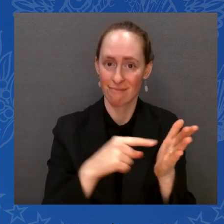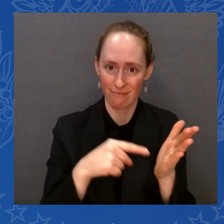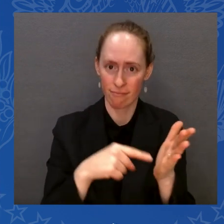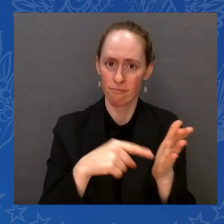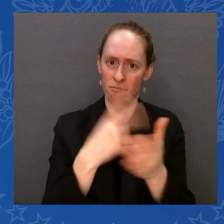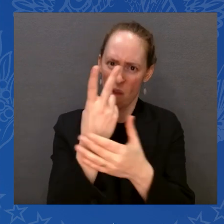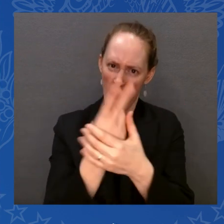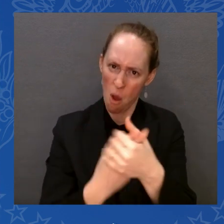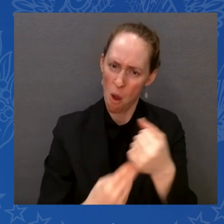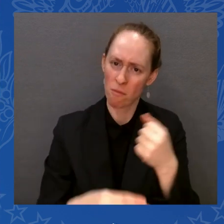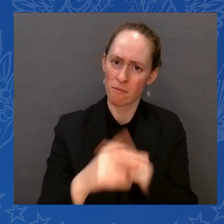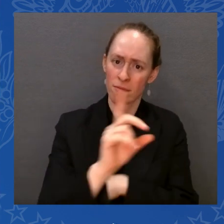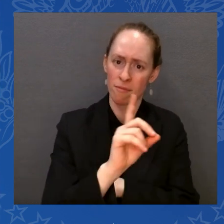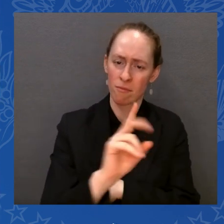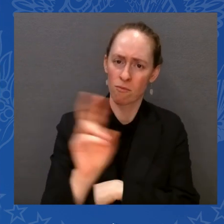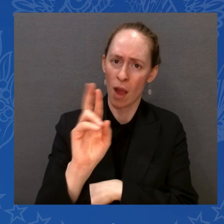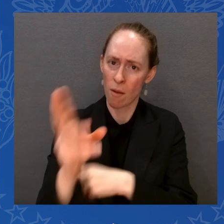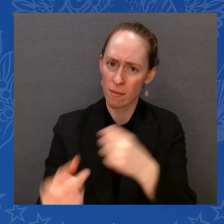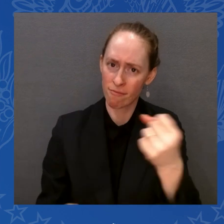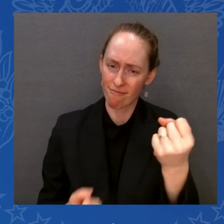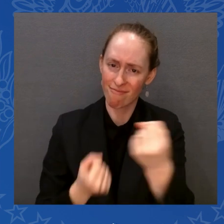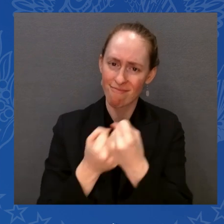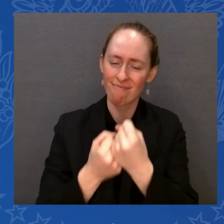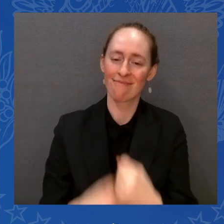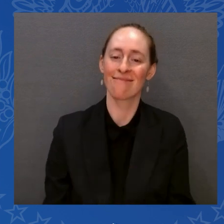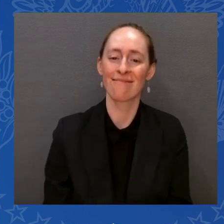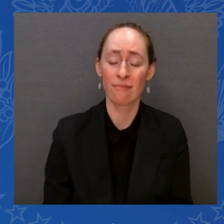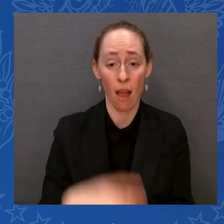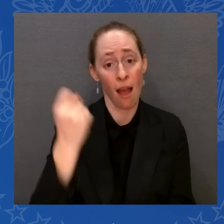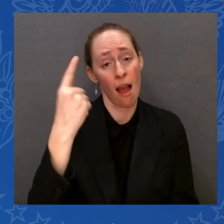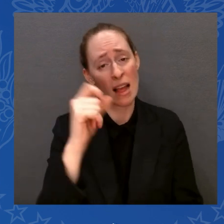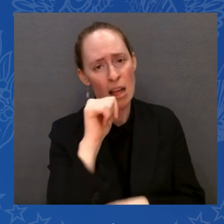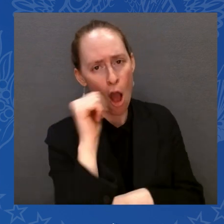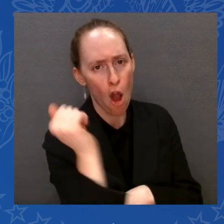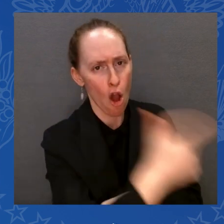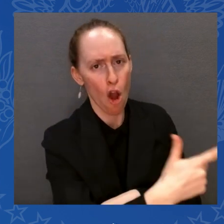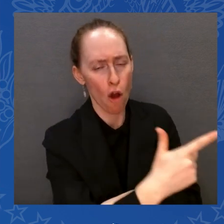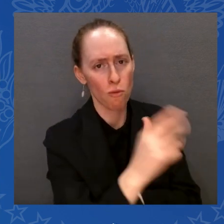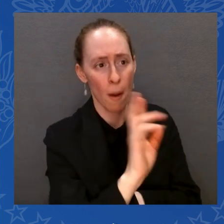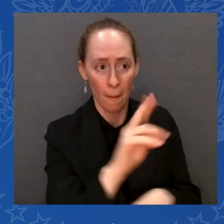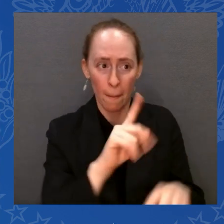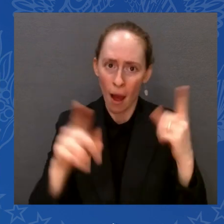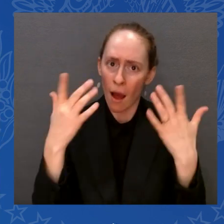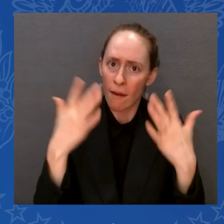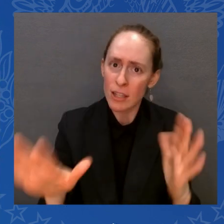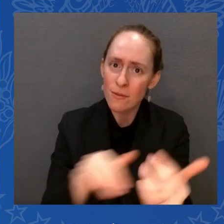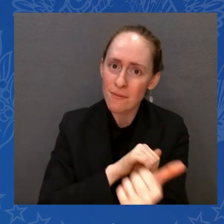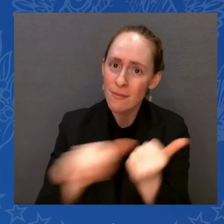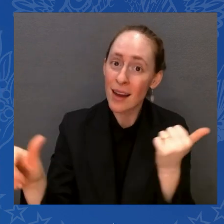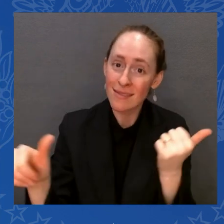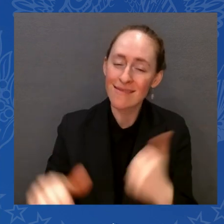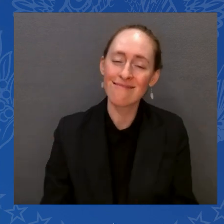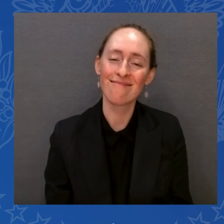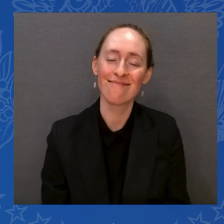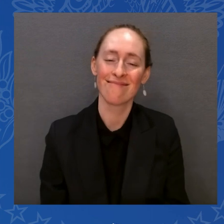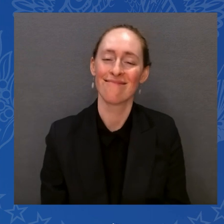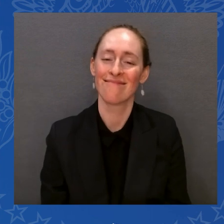not all of them but enough to get it passed. And, by the way, I told them -- even those that didn't vote for it called and say,